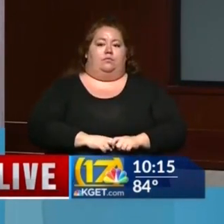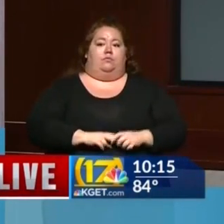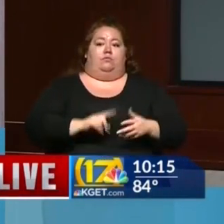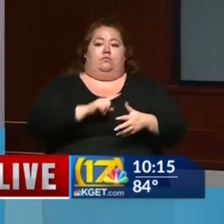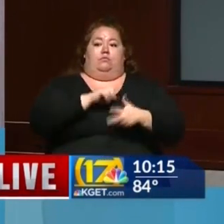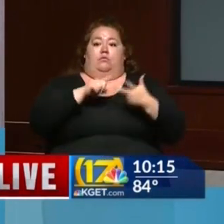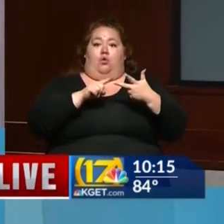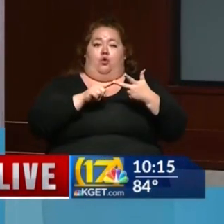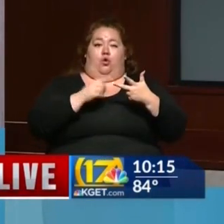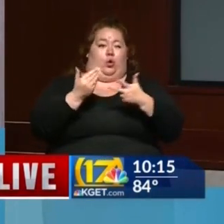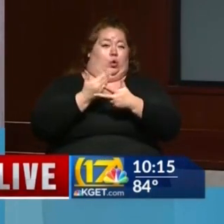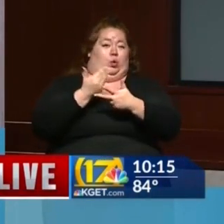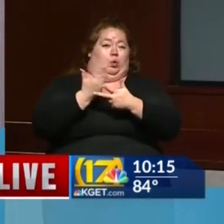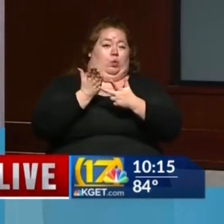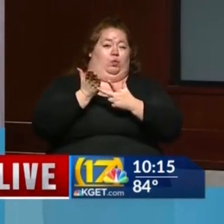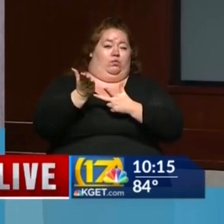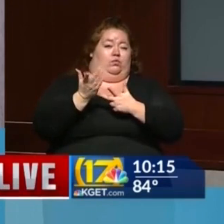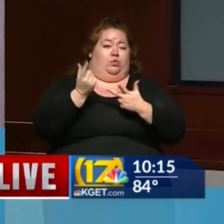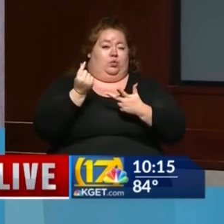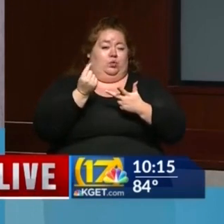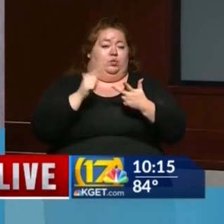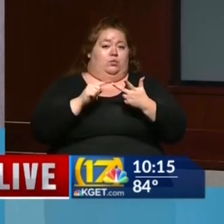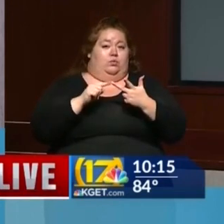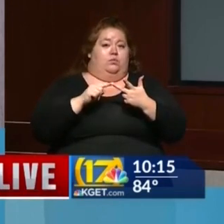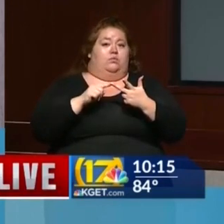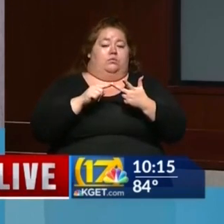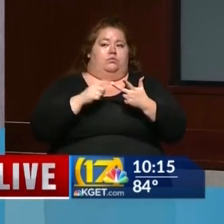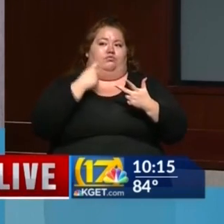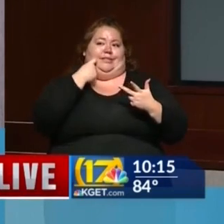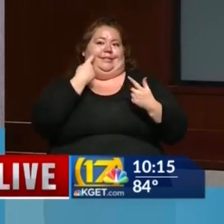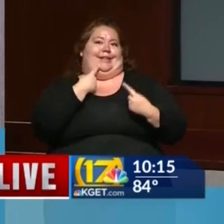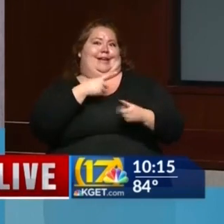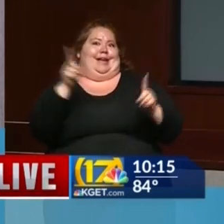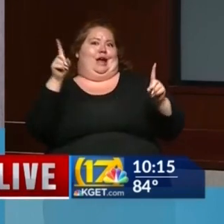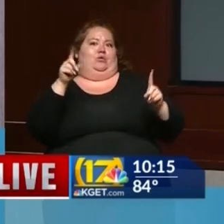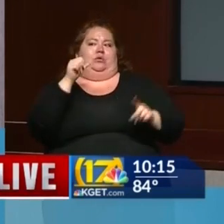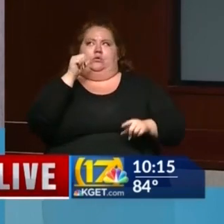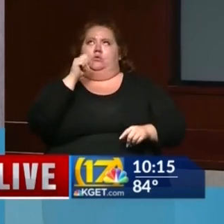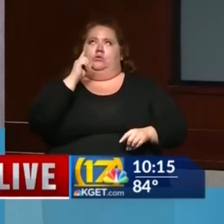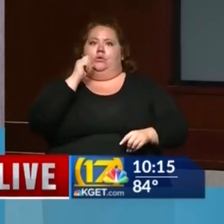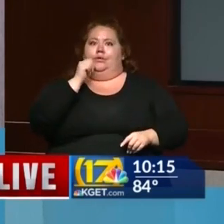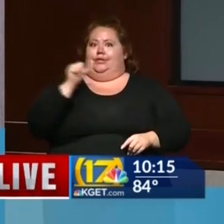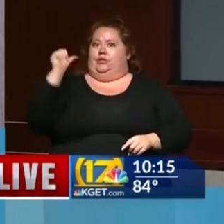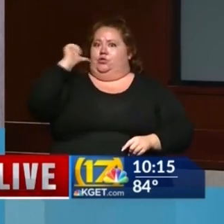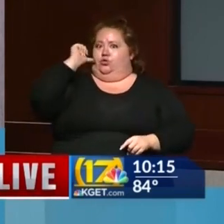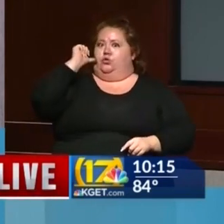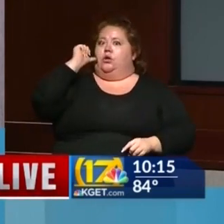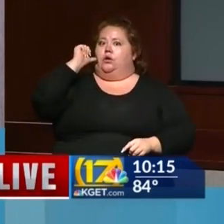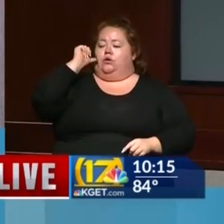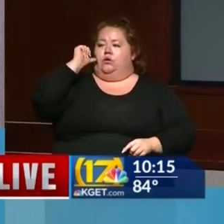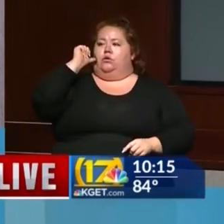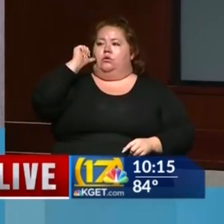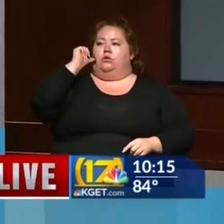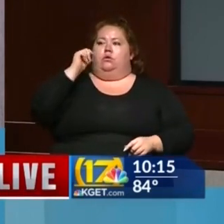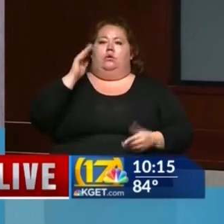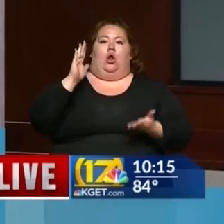OF 8.2 PERCENT FOR 2 CONSECUTIVE WEEKS. THAT METRIC IS GOOD TODAY.